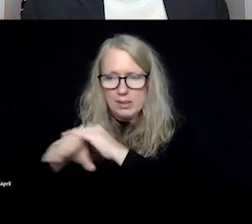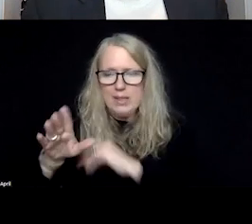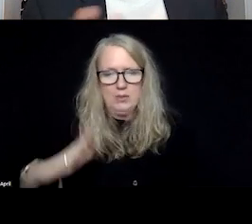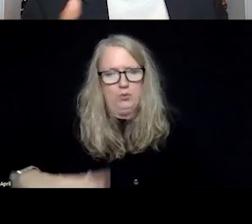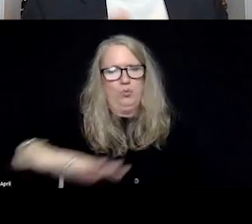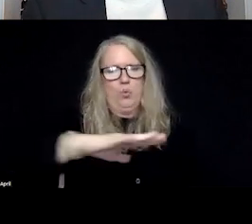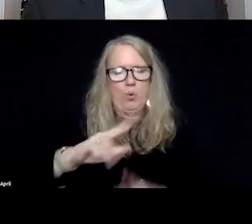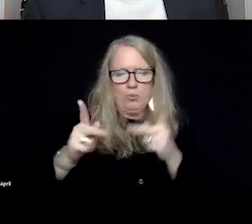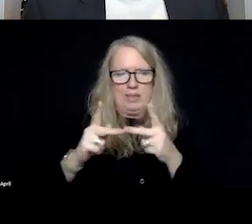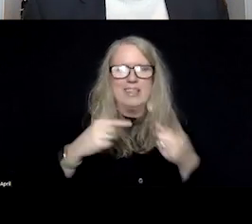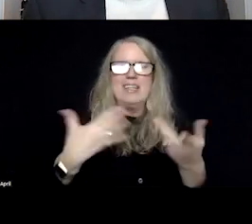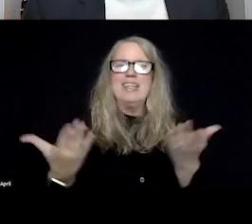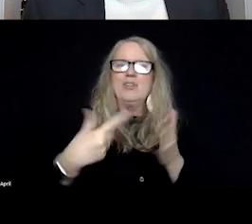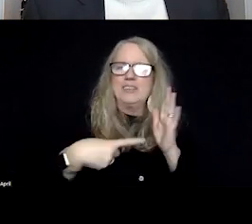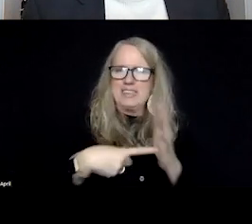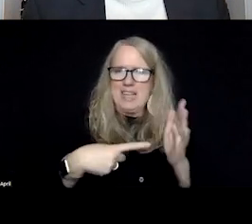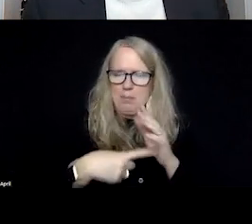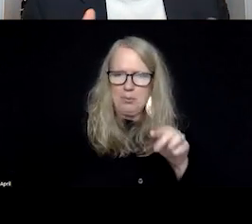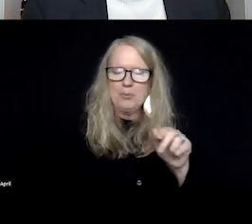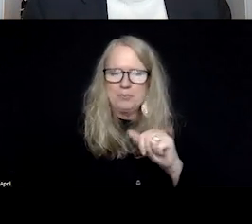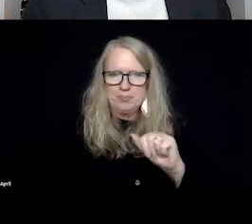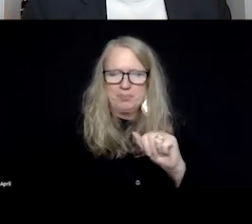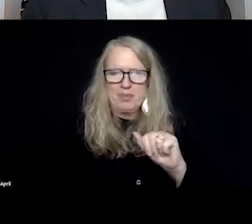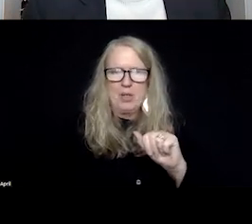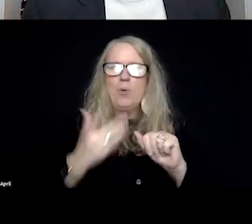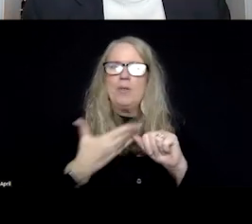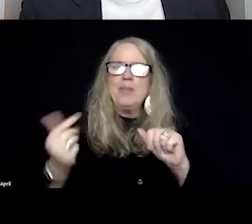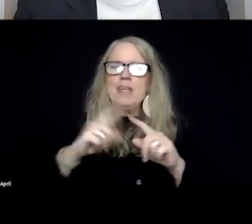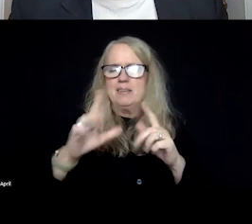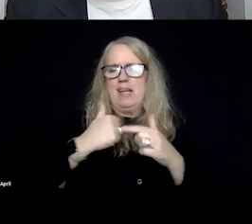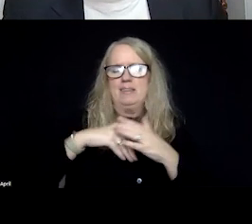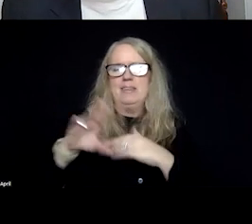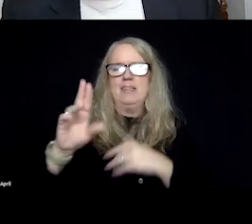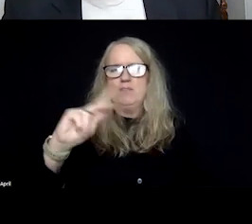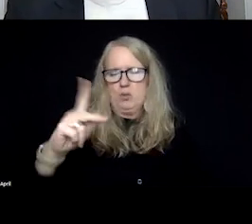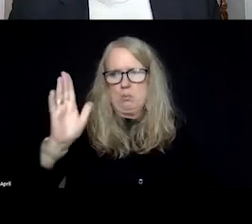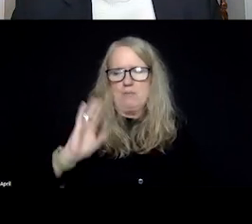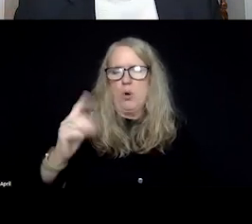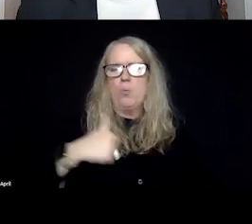THIS IS AN EXAMPLE. THIS IS ONE OF THE THINGS THAT WE DO IN PHILADELPHIA.